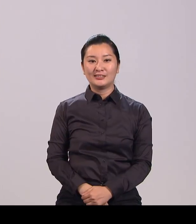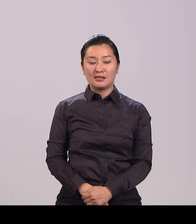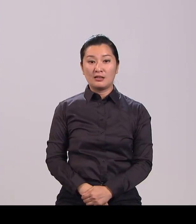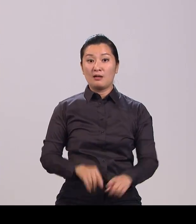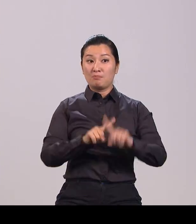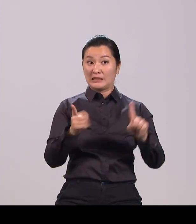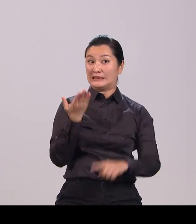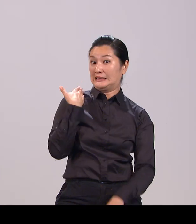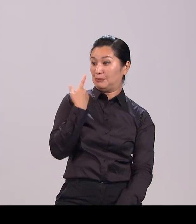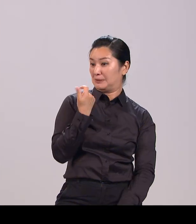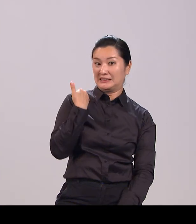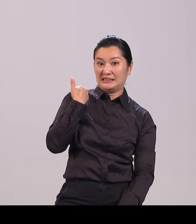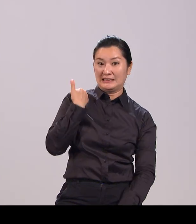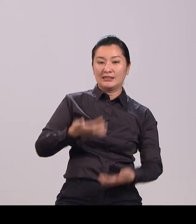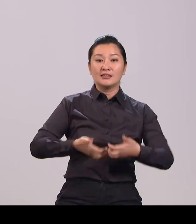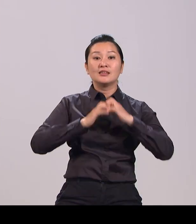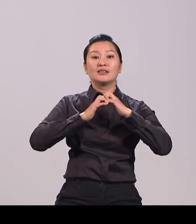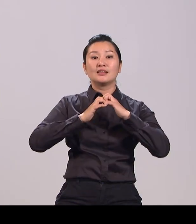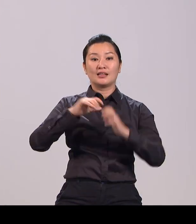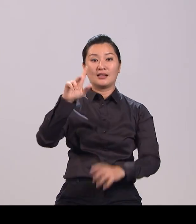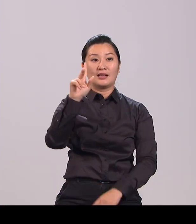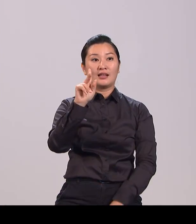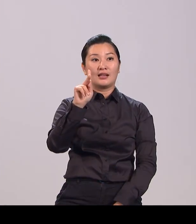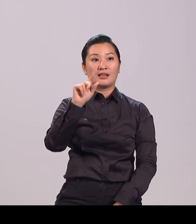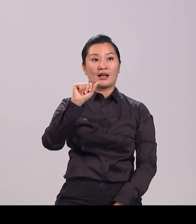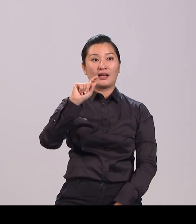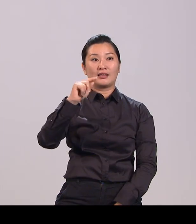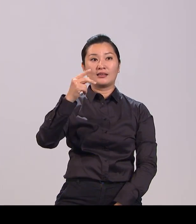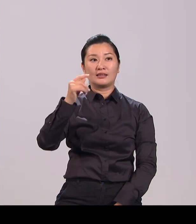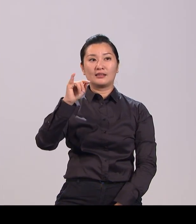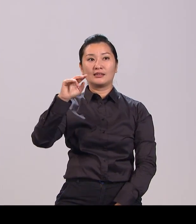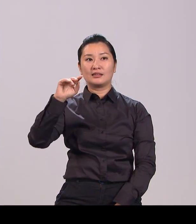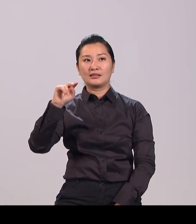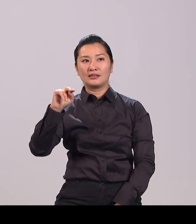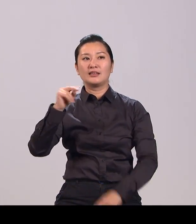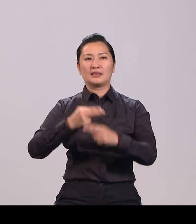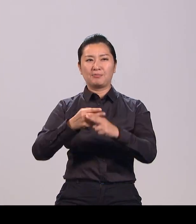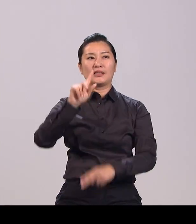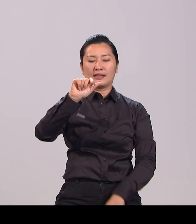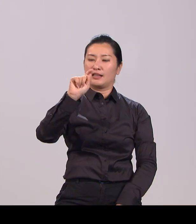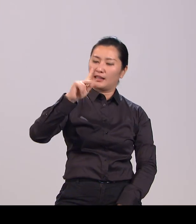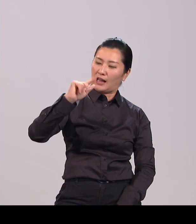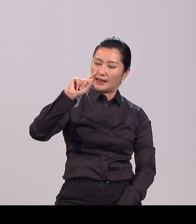It is called the Katibah Nusantara, or the Archipelago Battalion, meaning the Malay Archipelago.